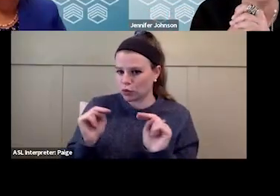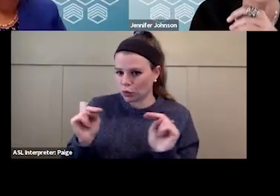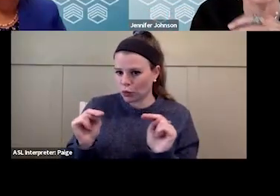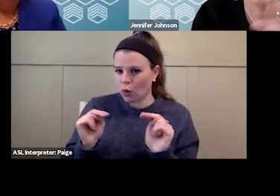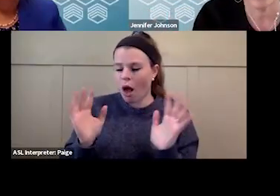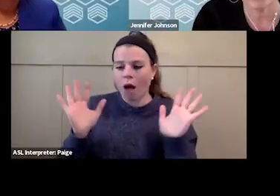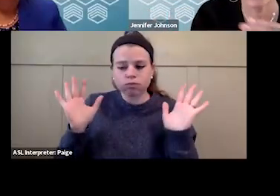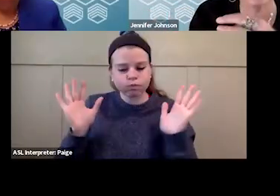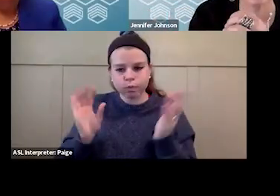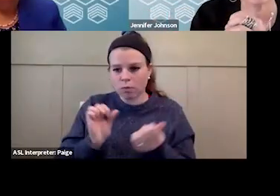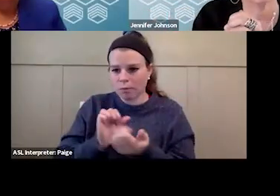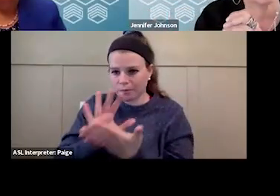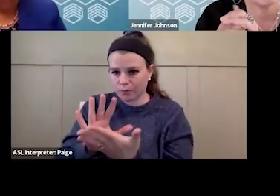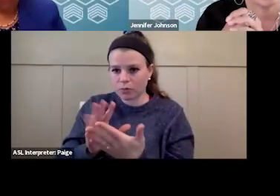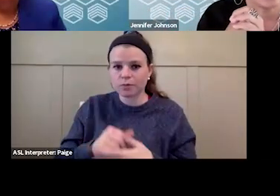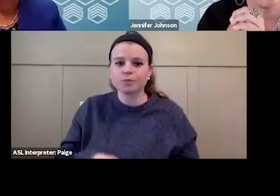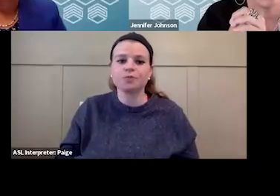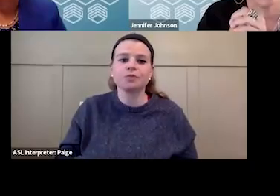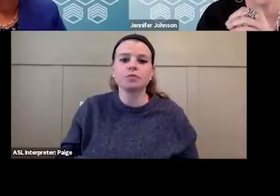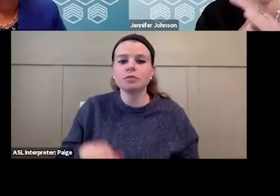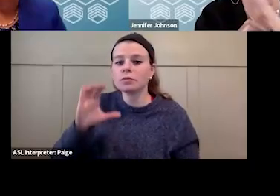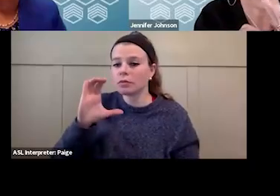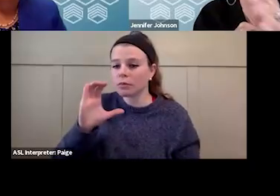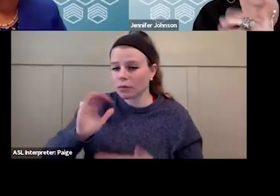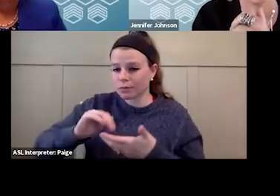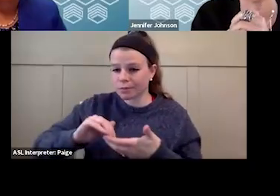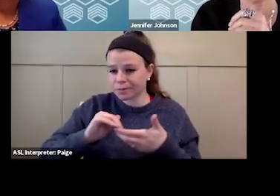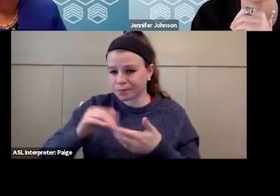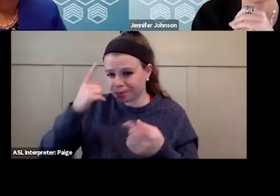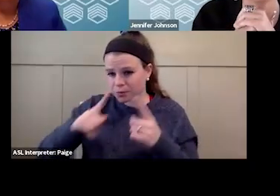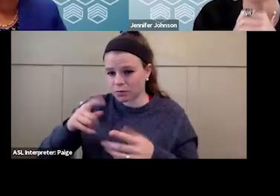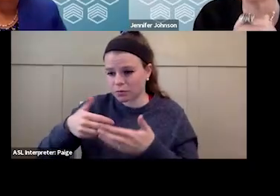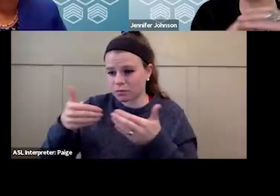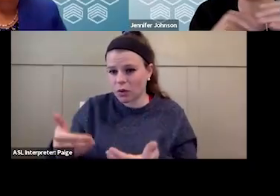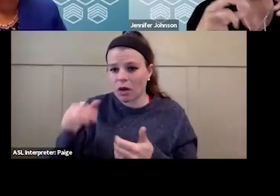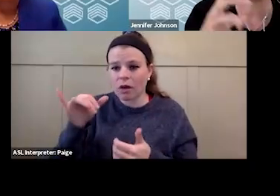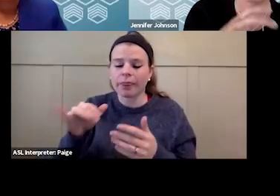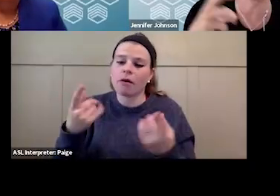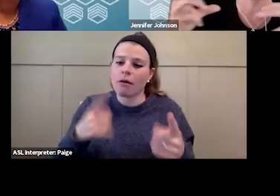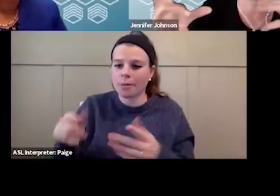Um, cooperation, this is one that happens a lot, and if in a busy, dynamic,